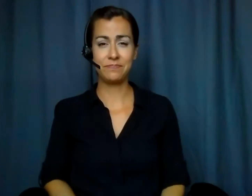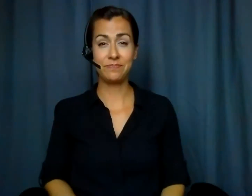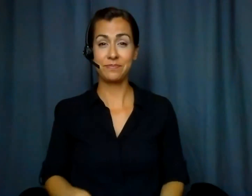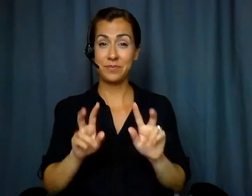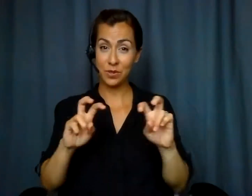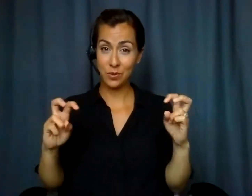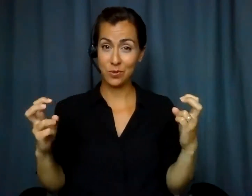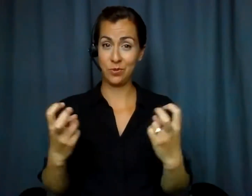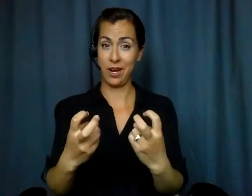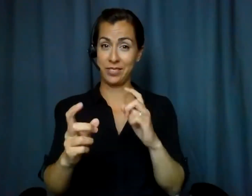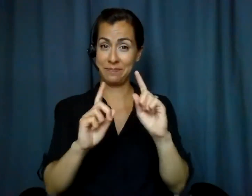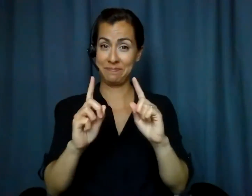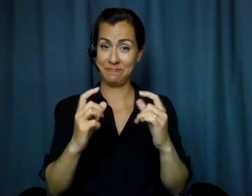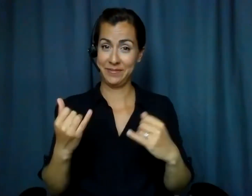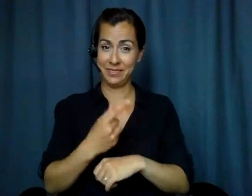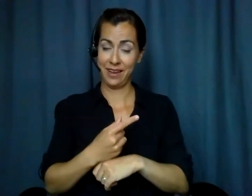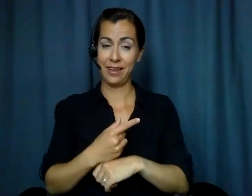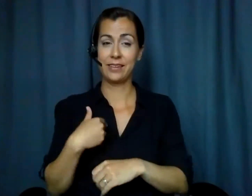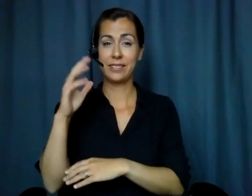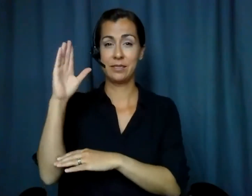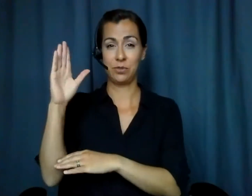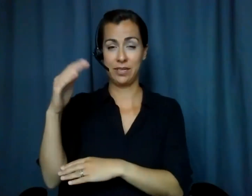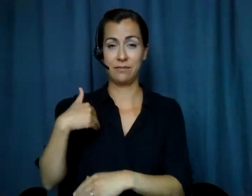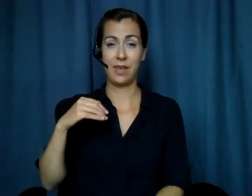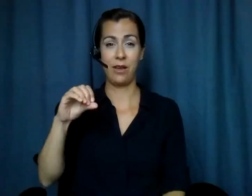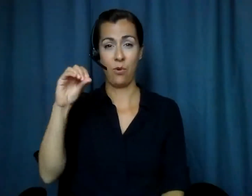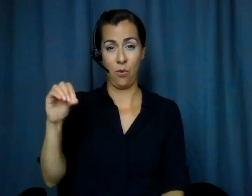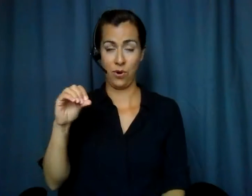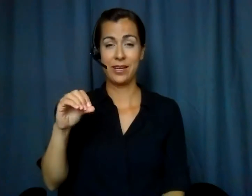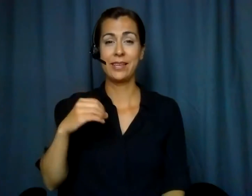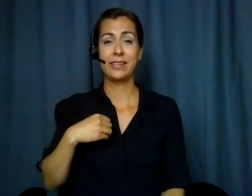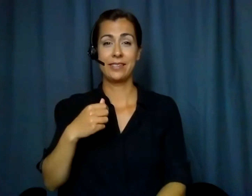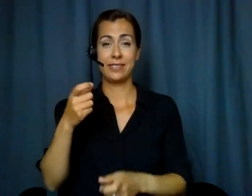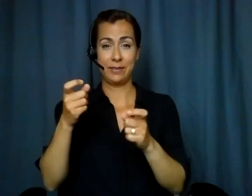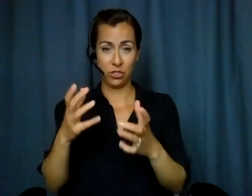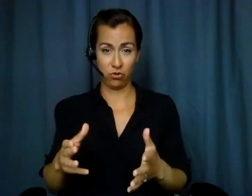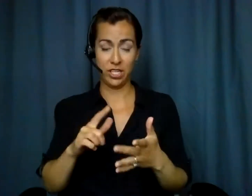use she-her pronouns. I serve on the UCEDD CPC